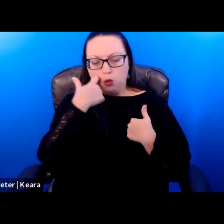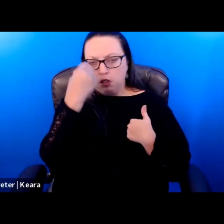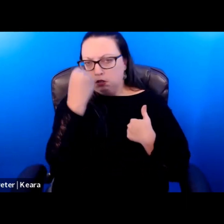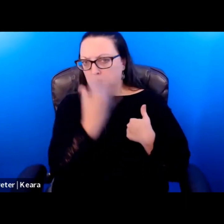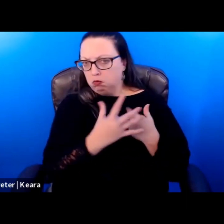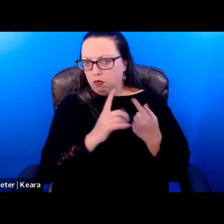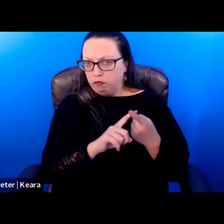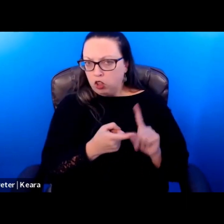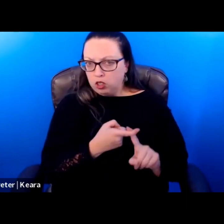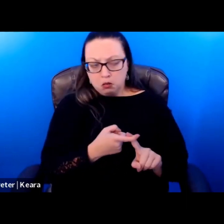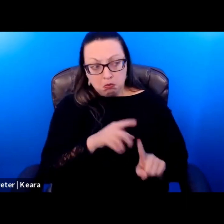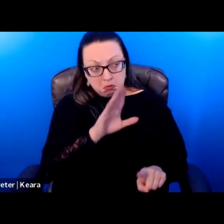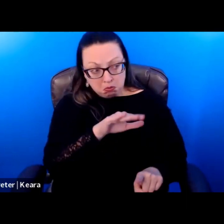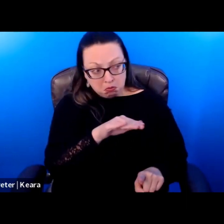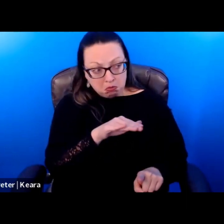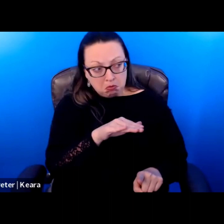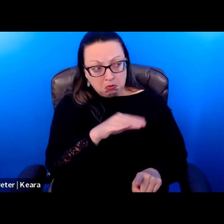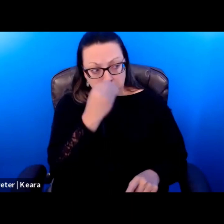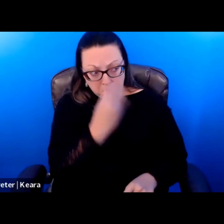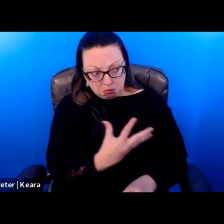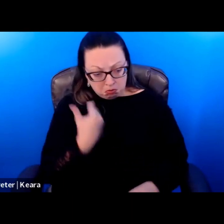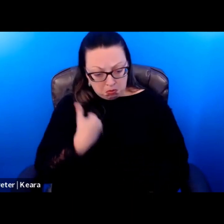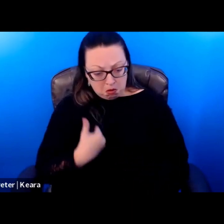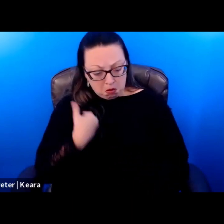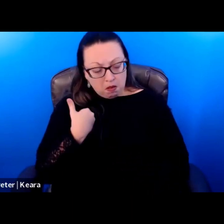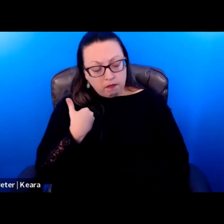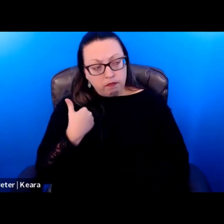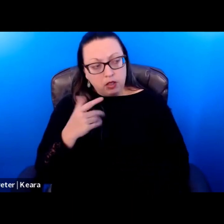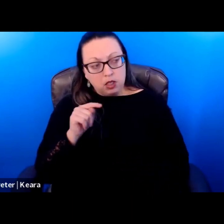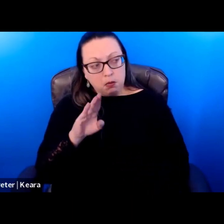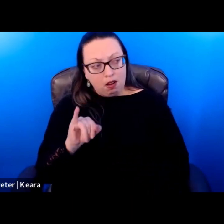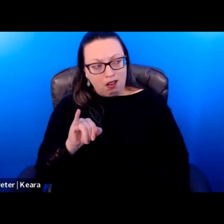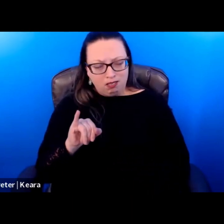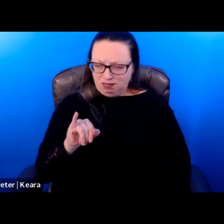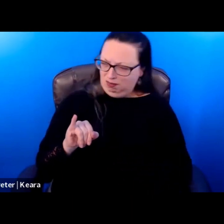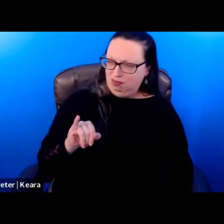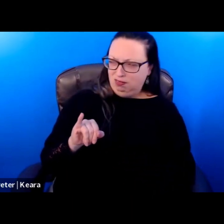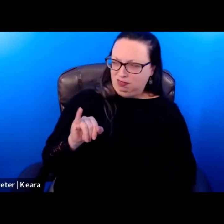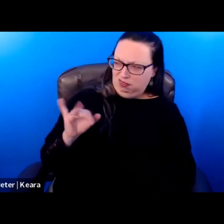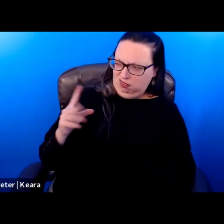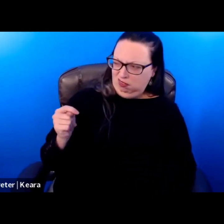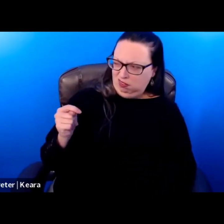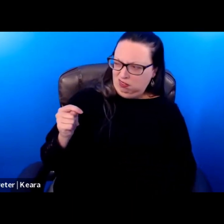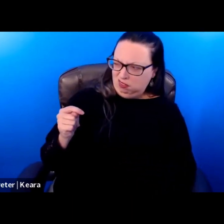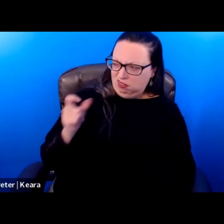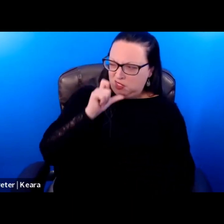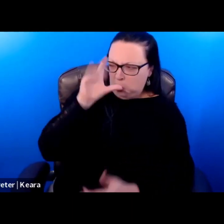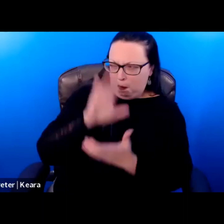I have a traumatic brain injury. And they did not believe me, and they didn't want to believe me, because I was able to get